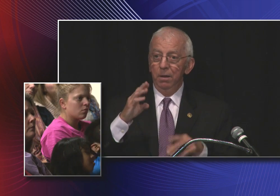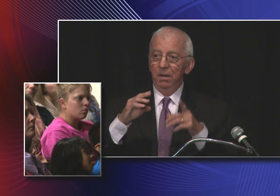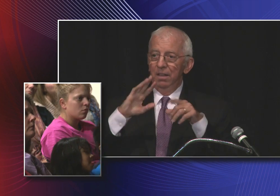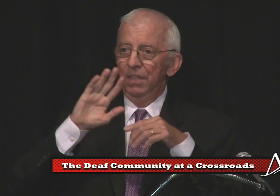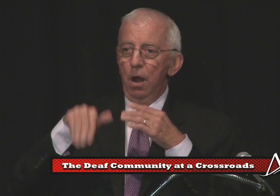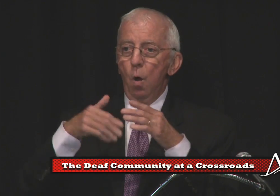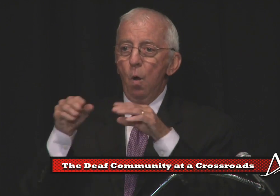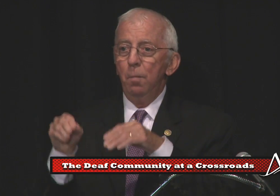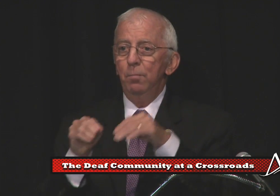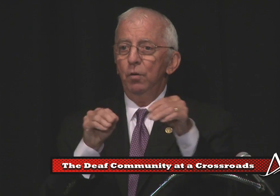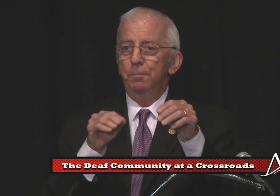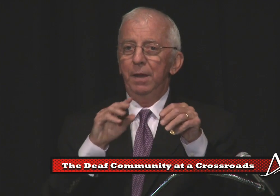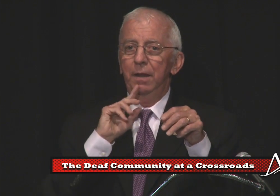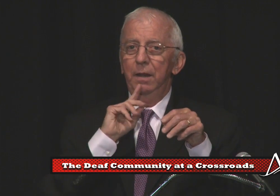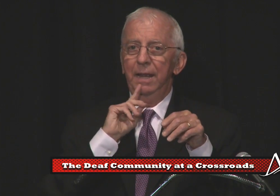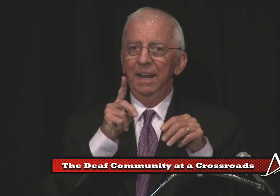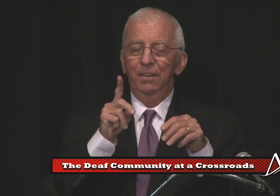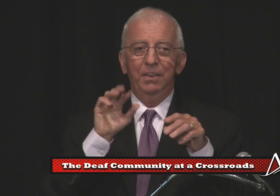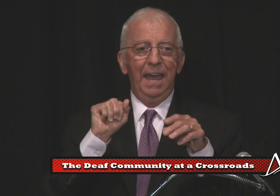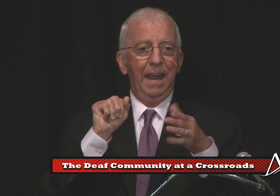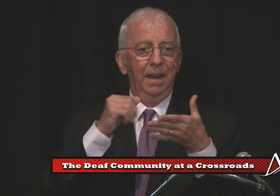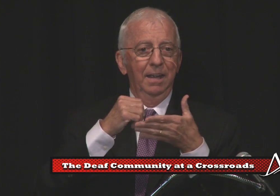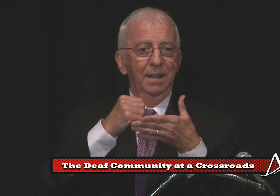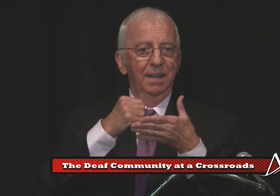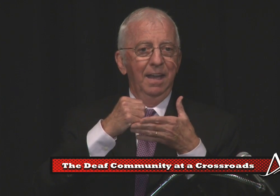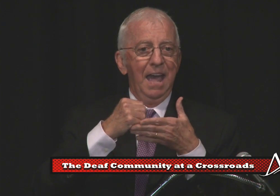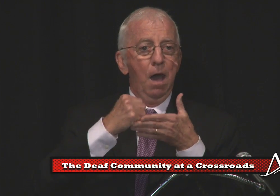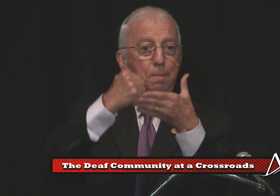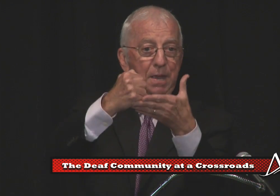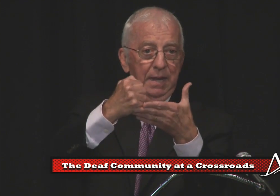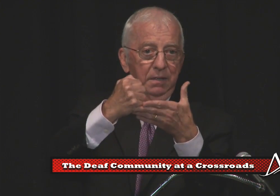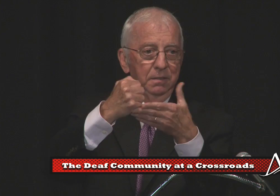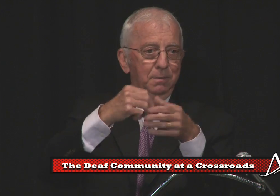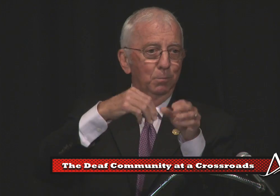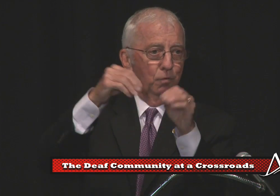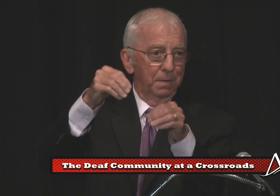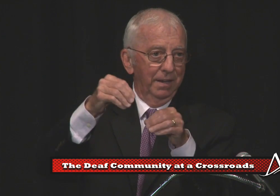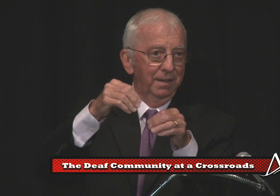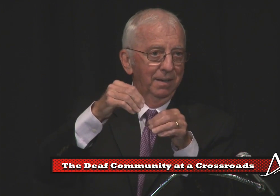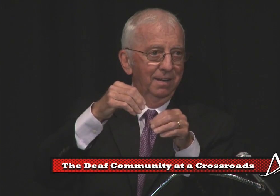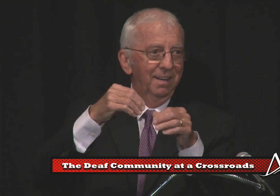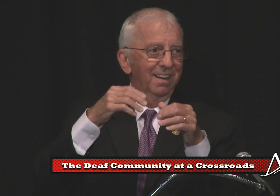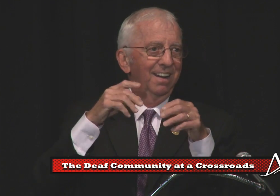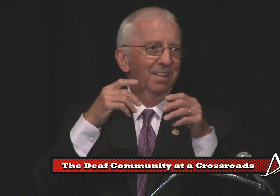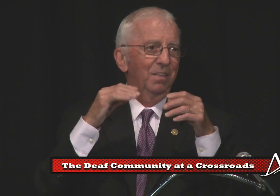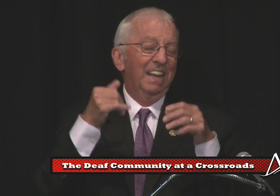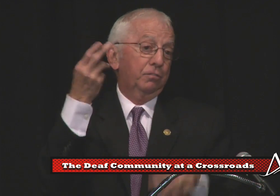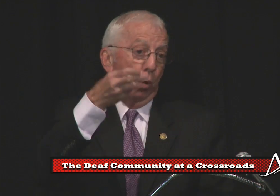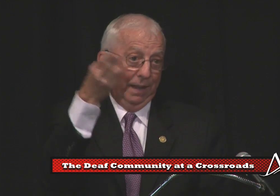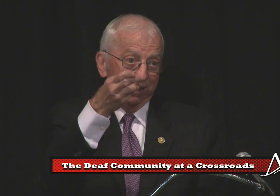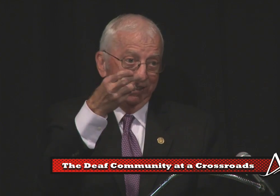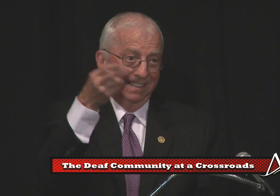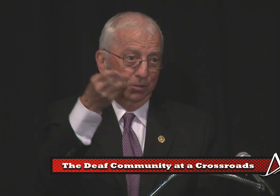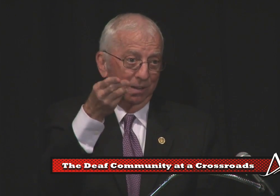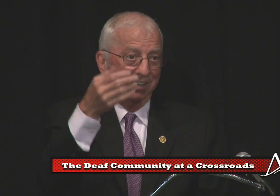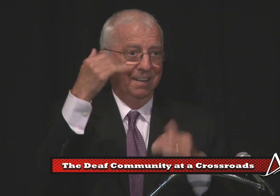that whole movement is a helping movement, historically, historically.